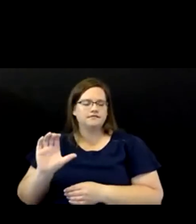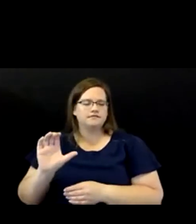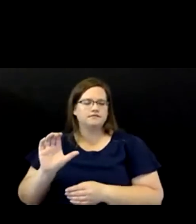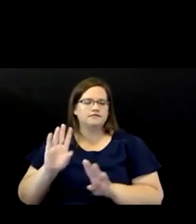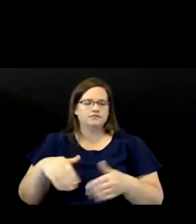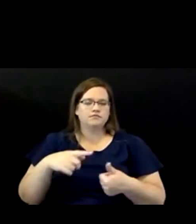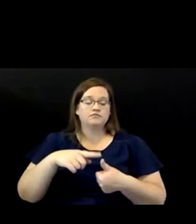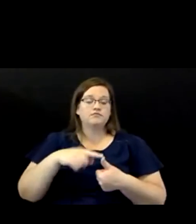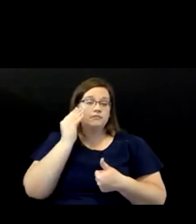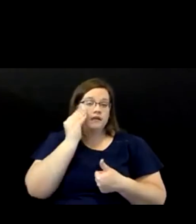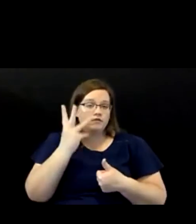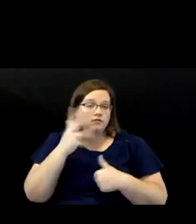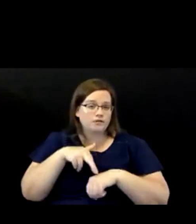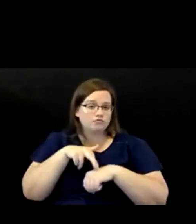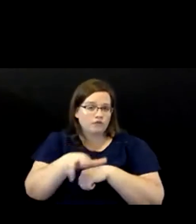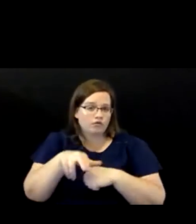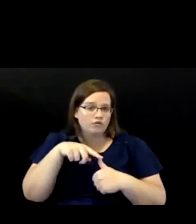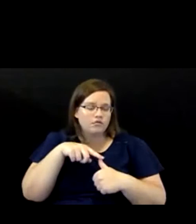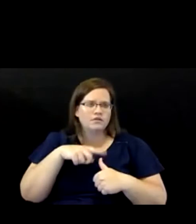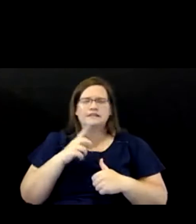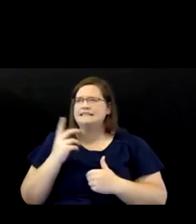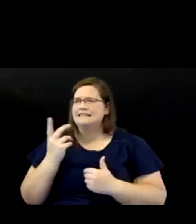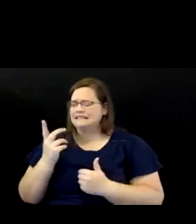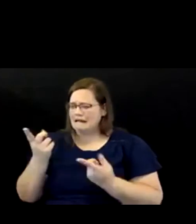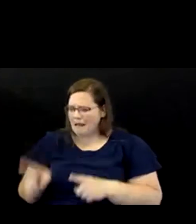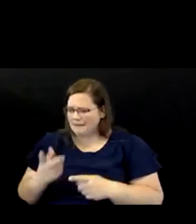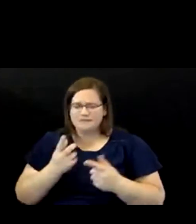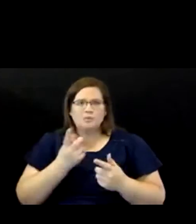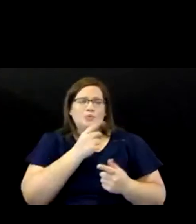Information and referral, where do I go, who do I talk to, independent